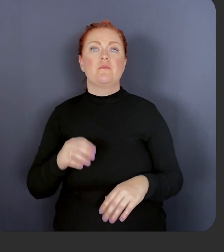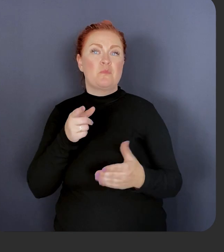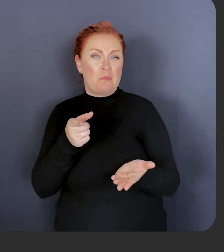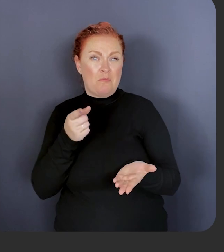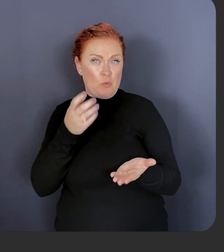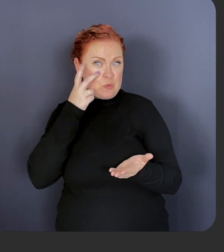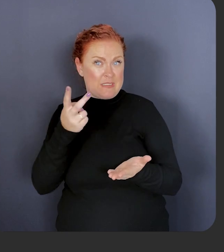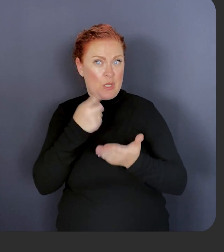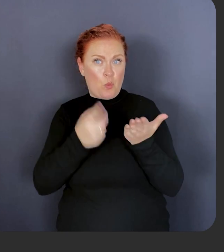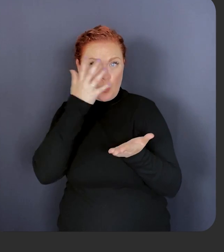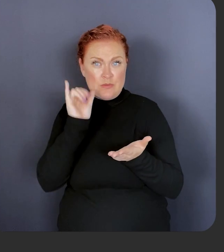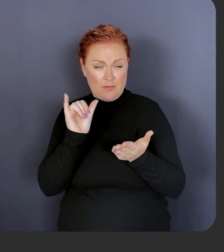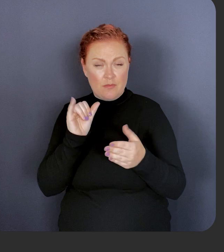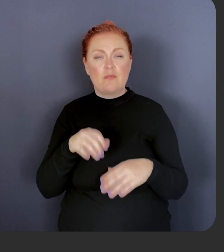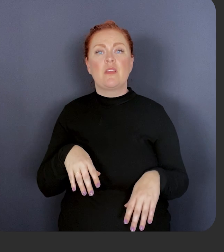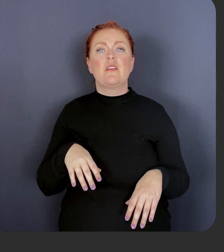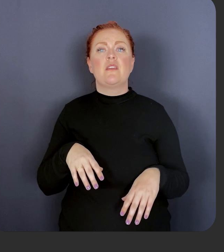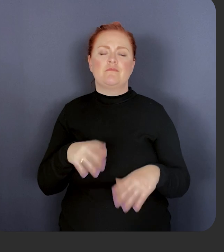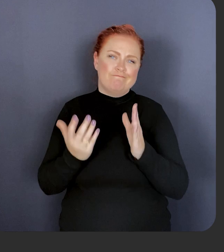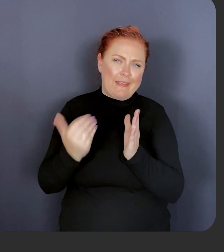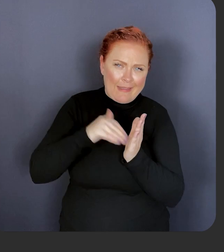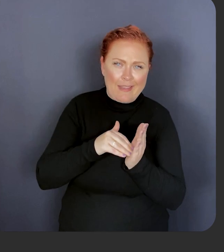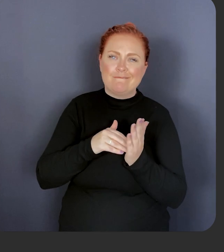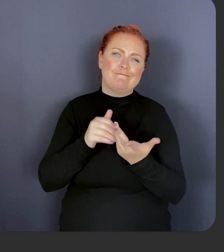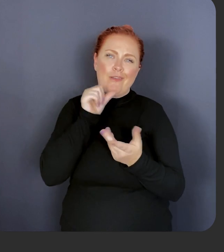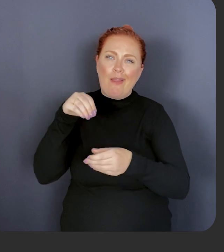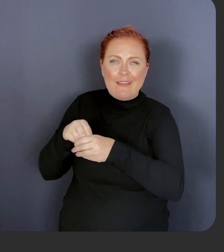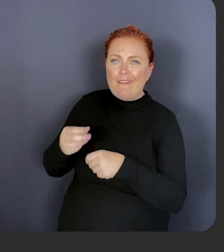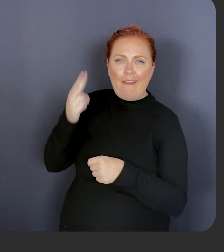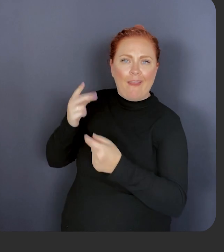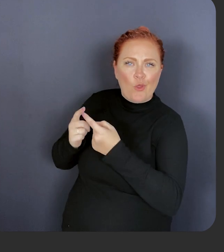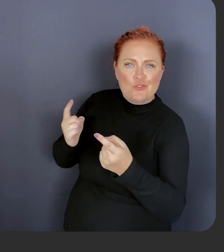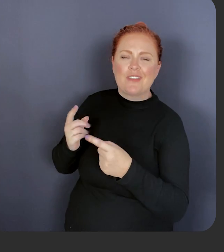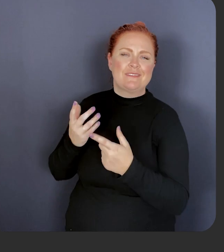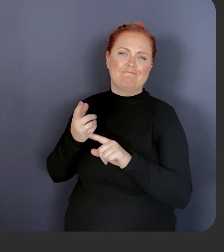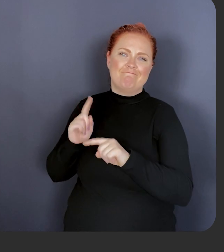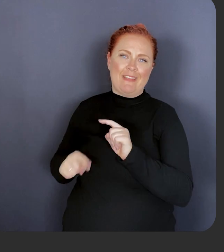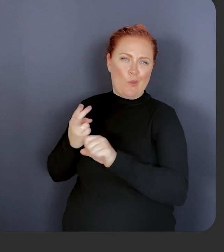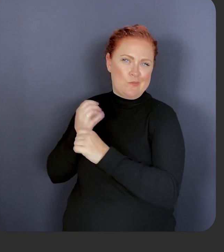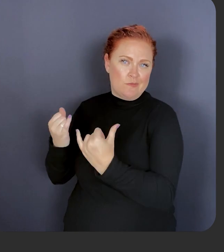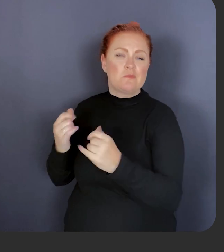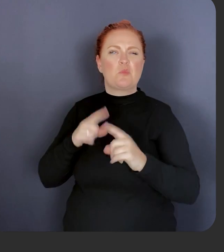And so if you want to see what that would look like, since, again, we're not in high contrast mode, I'm just going to go ahead and change it